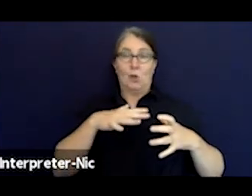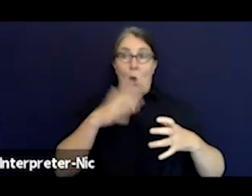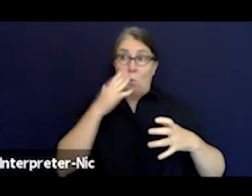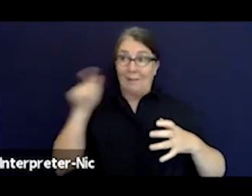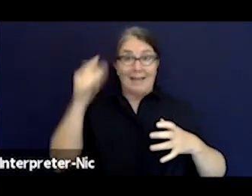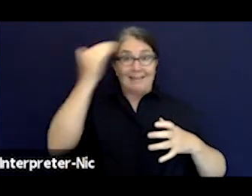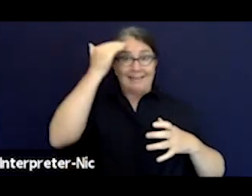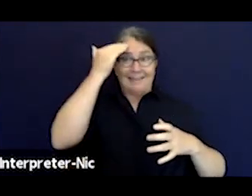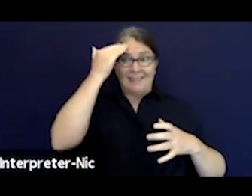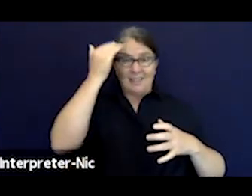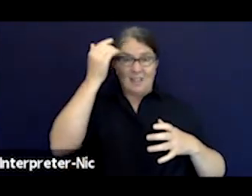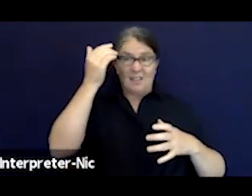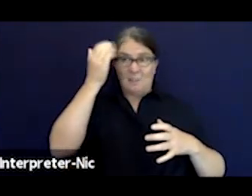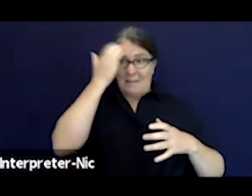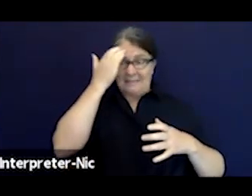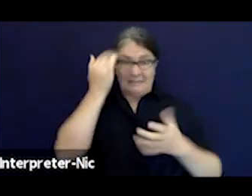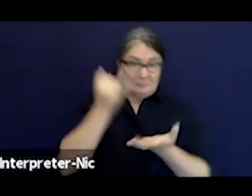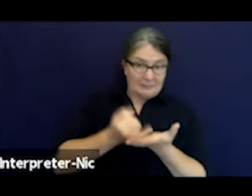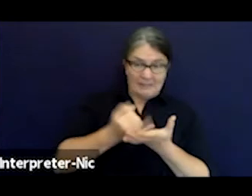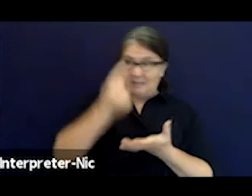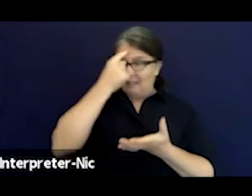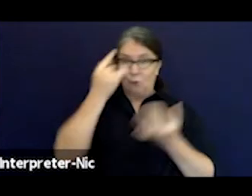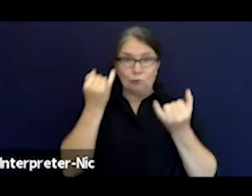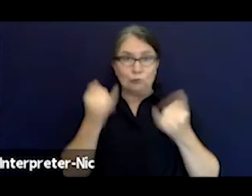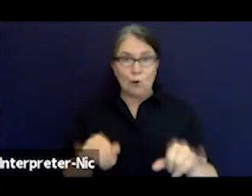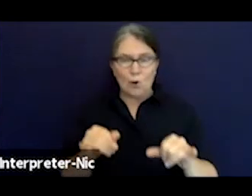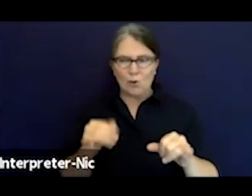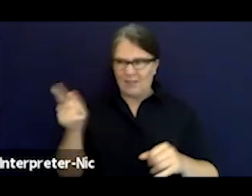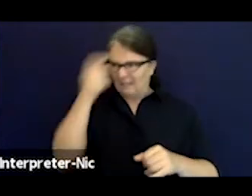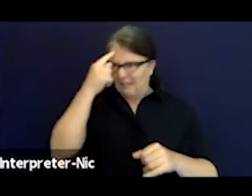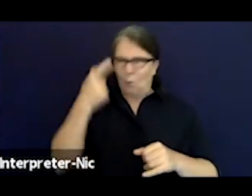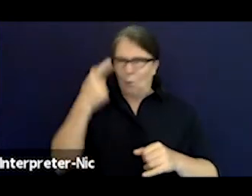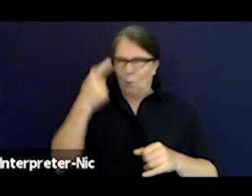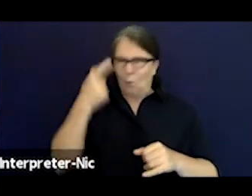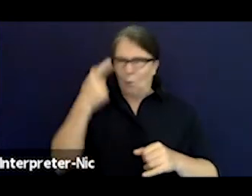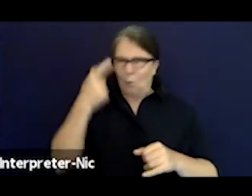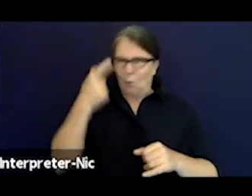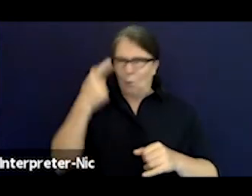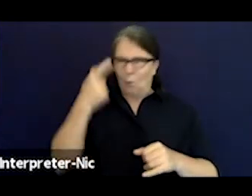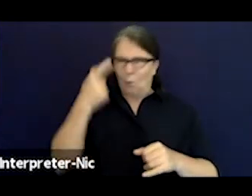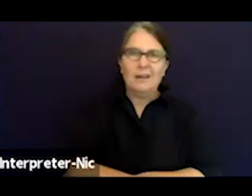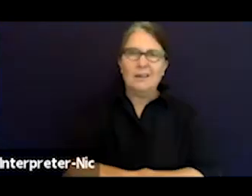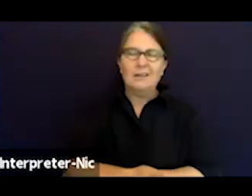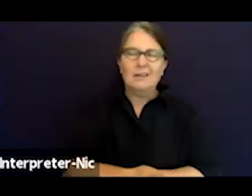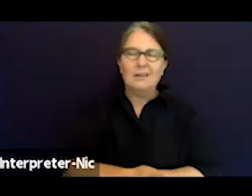"Why would I do all of that work?" because let's face it, individual accommodations, one change,